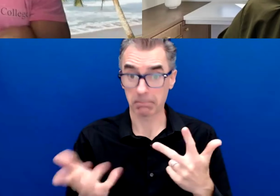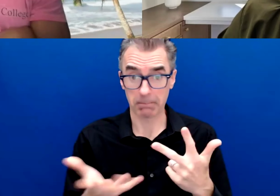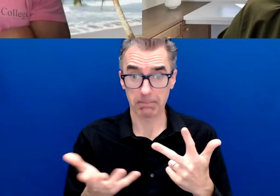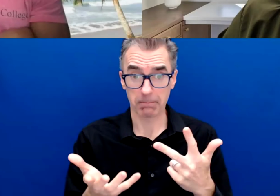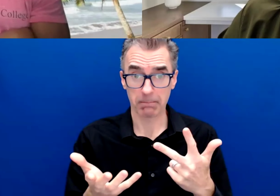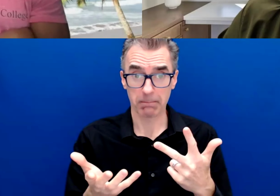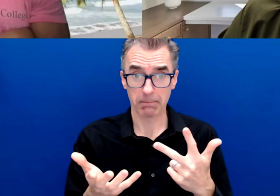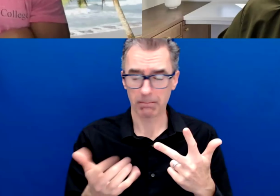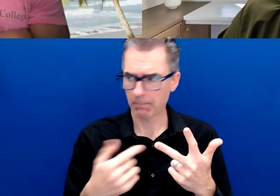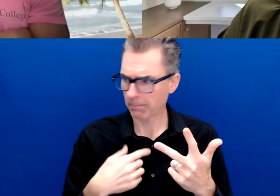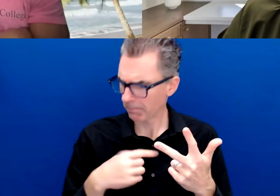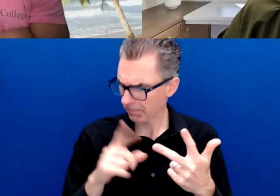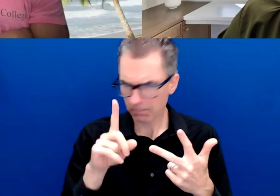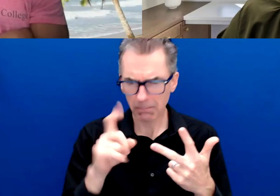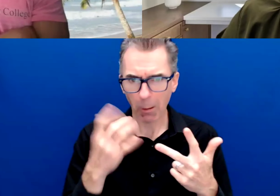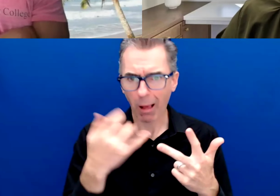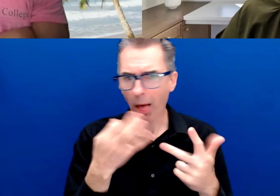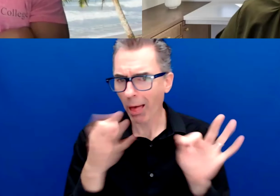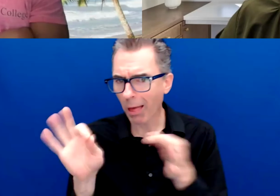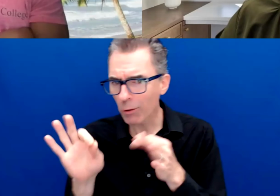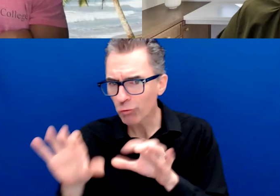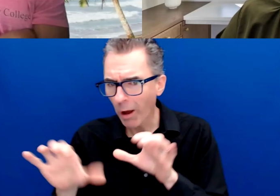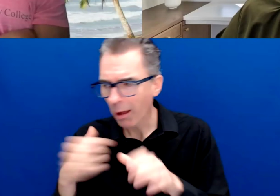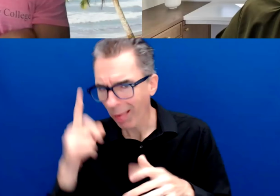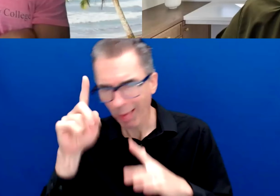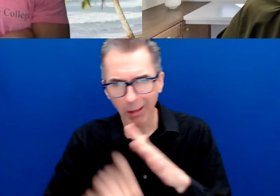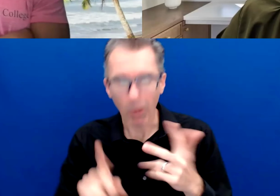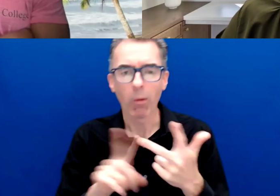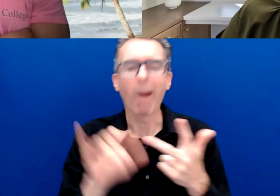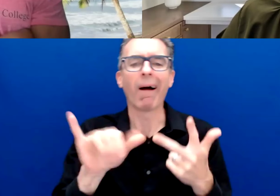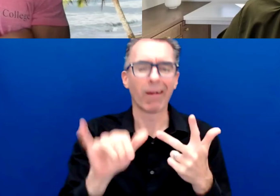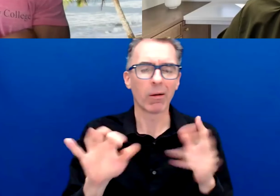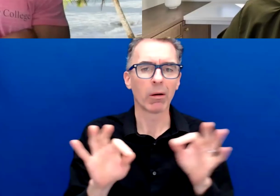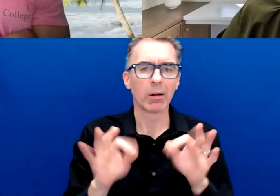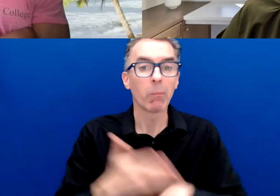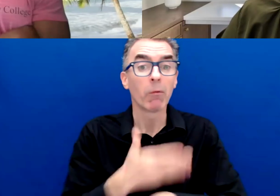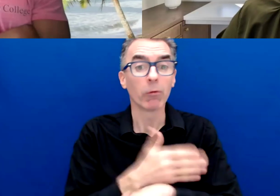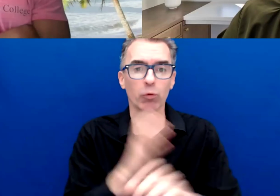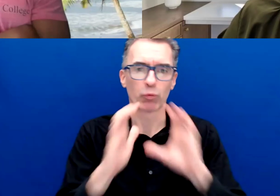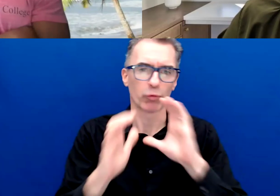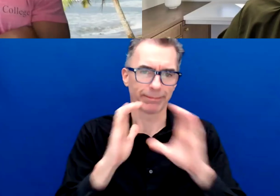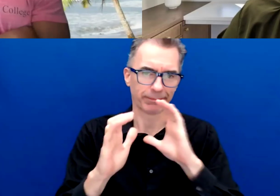I lost the other thing because I saw chat, we want to communicate better. We want to